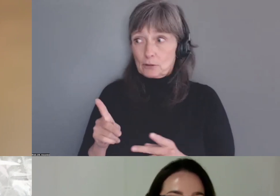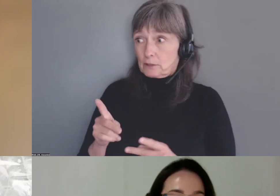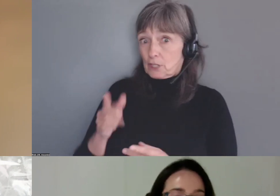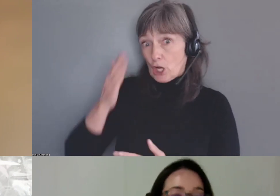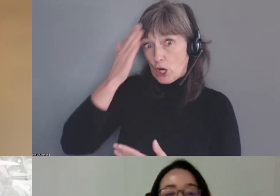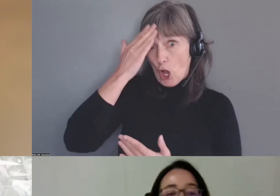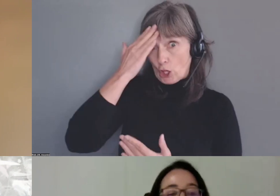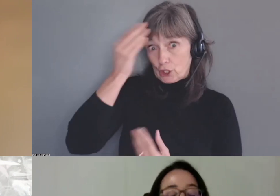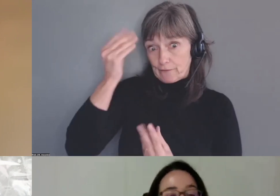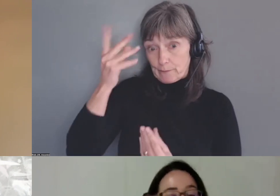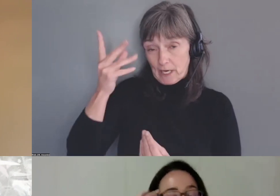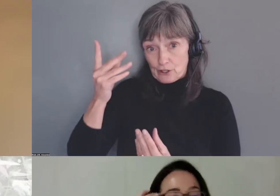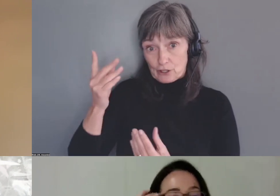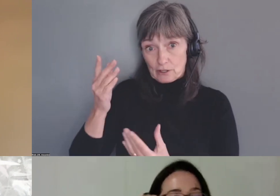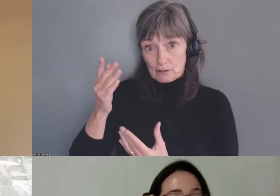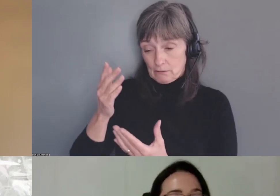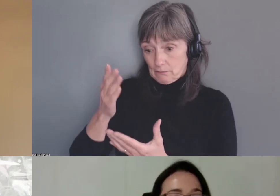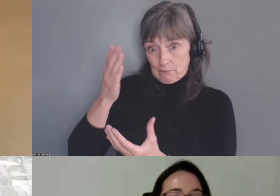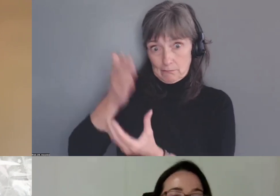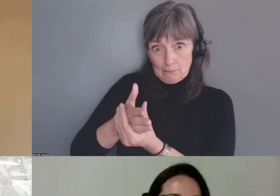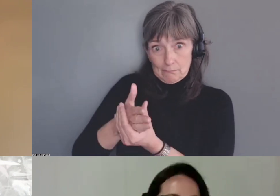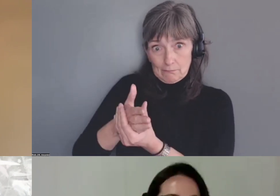not something that they're making themselves? Dione: